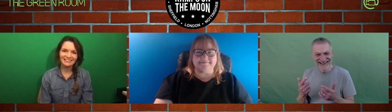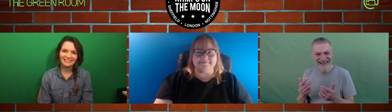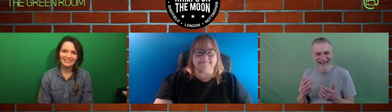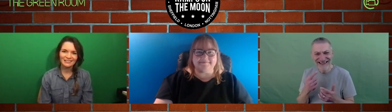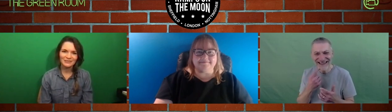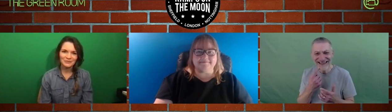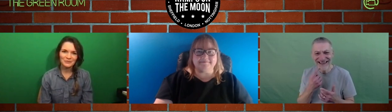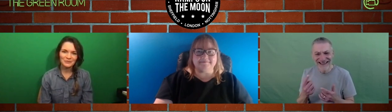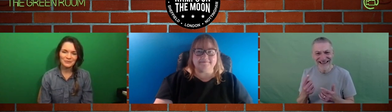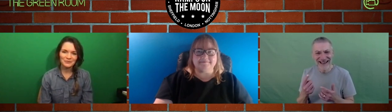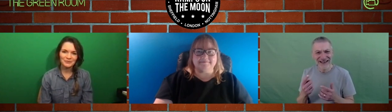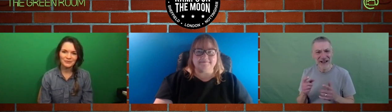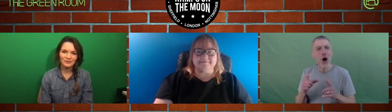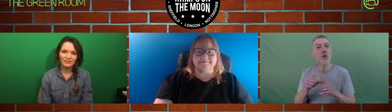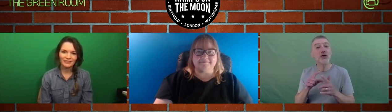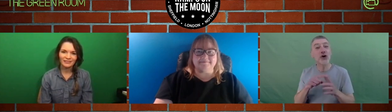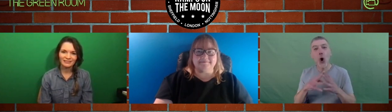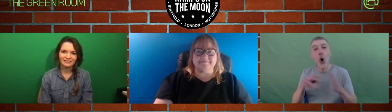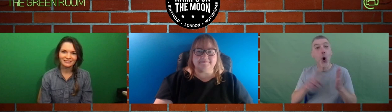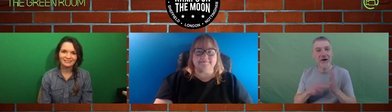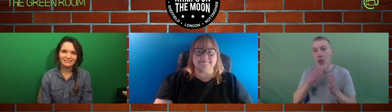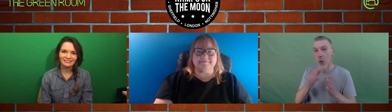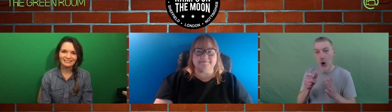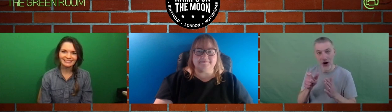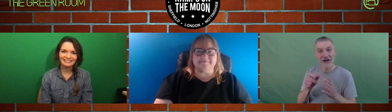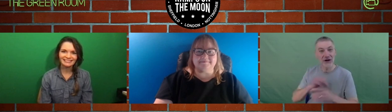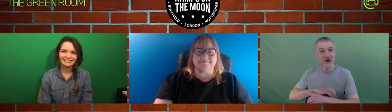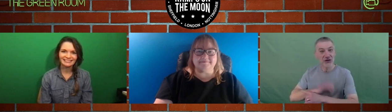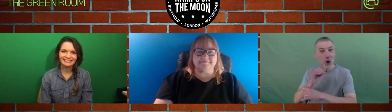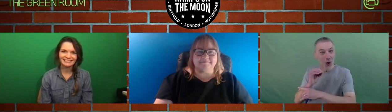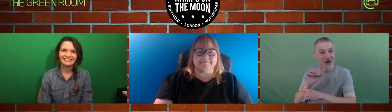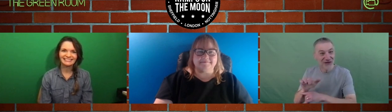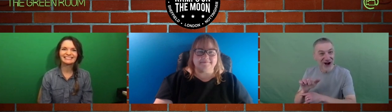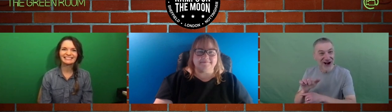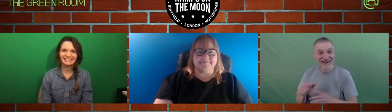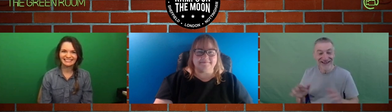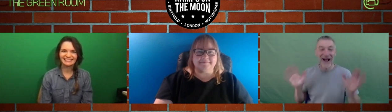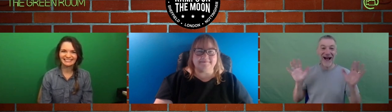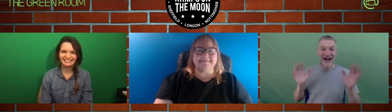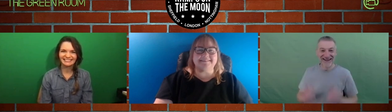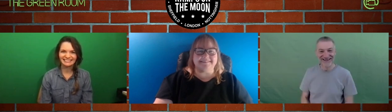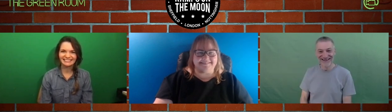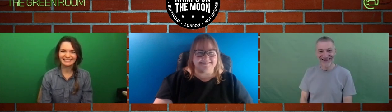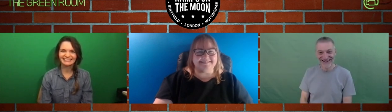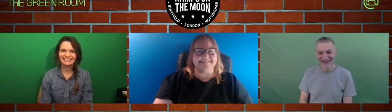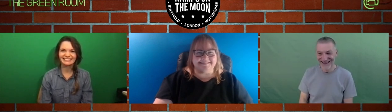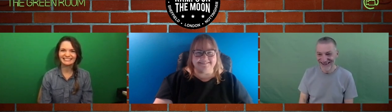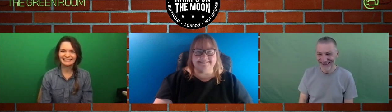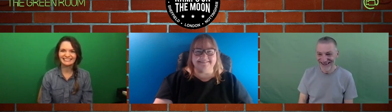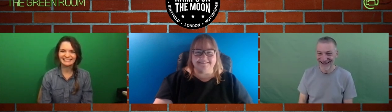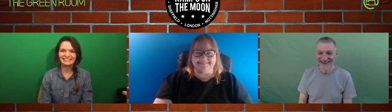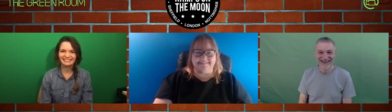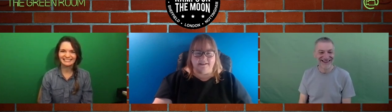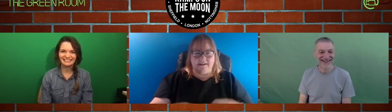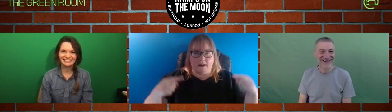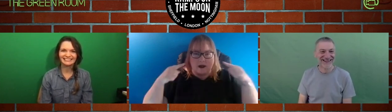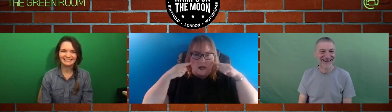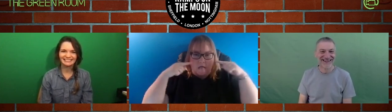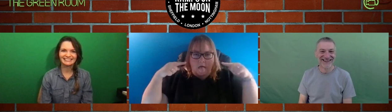that's when I came on, dawn its dawn. Yeah, such crossed wires that day but then